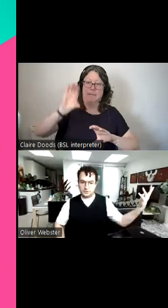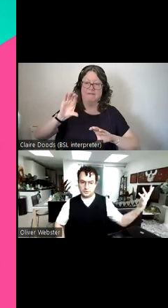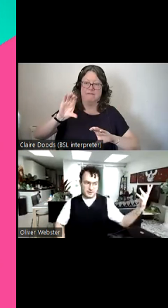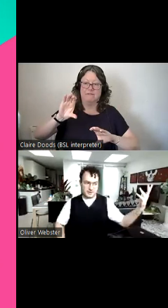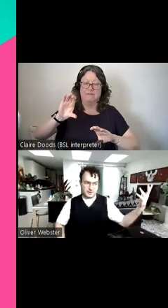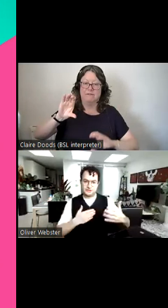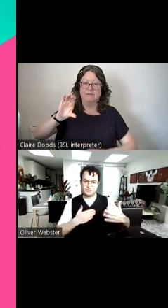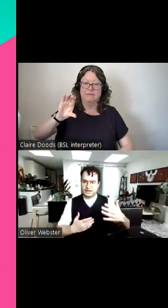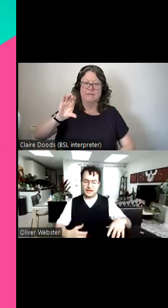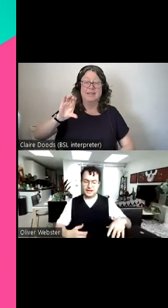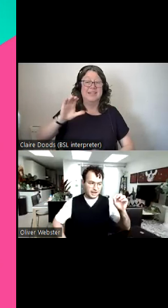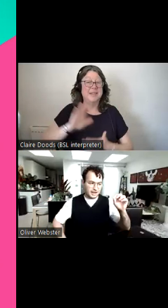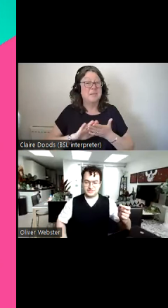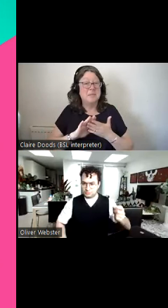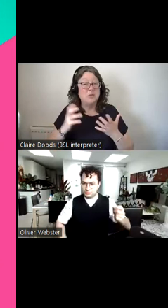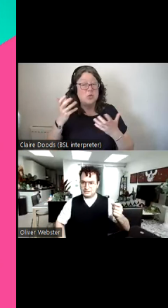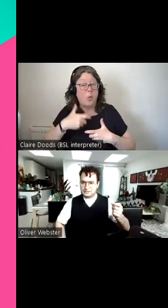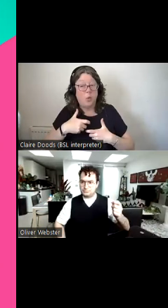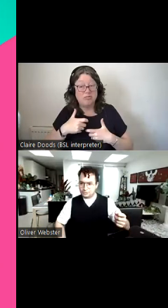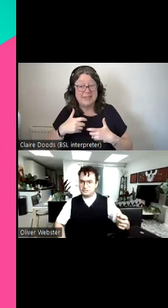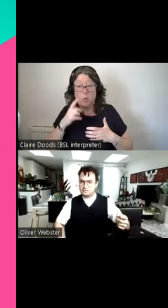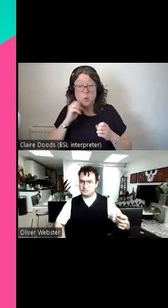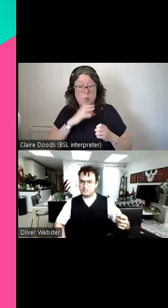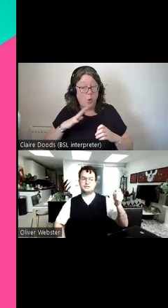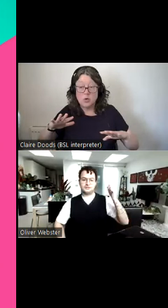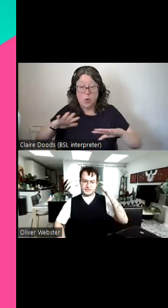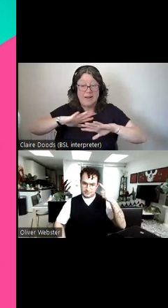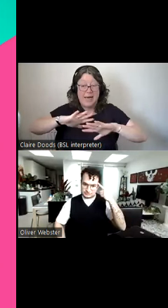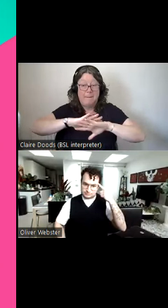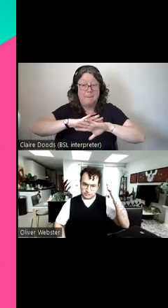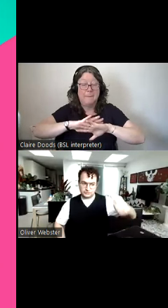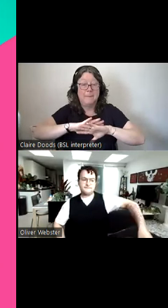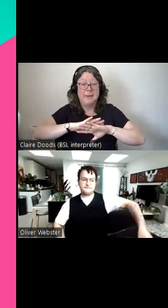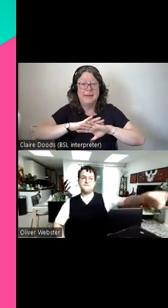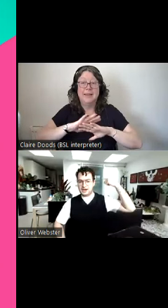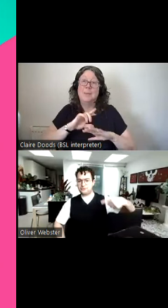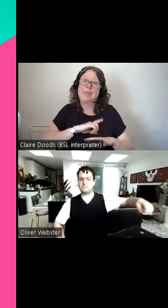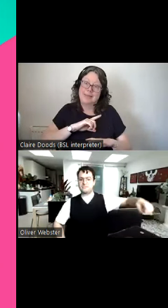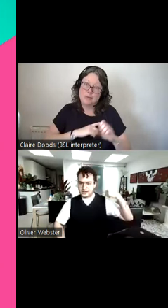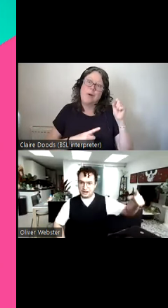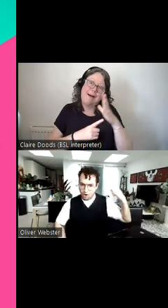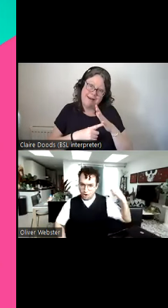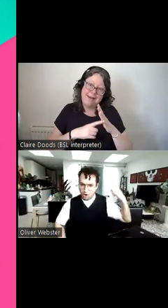You don't need to worry about things overlaying. This is why it's important to think about subtitles from the very beginning of